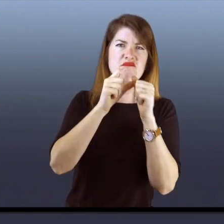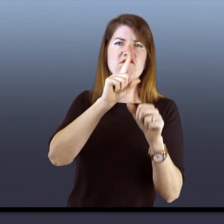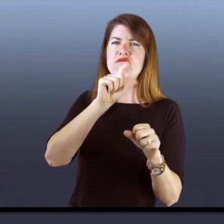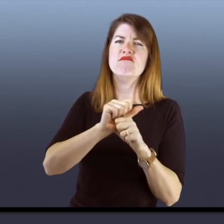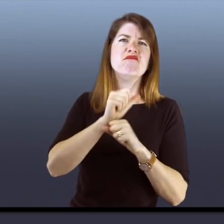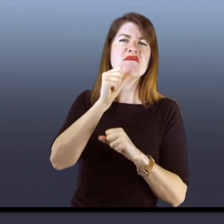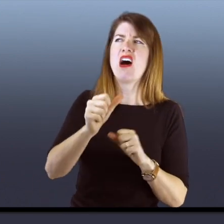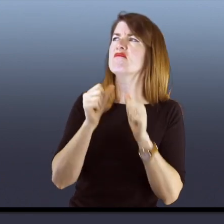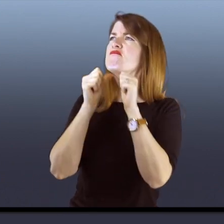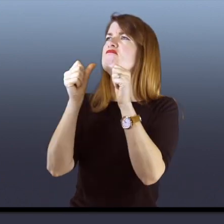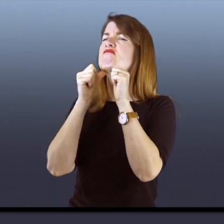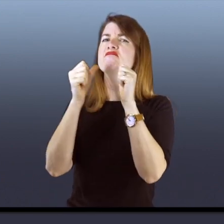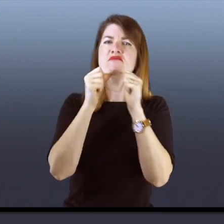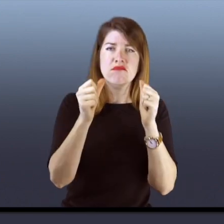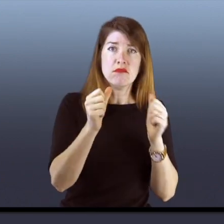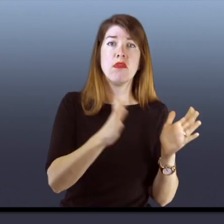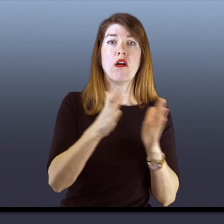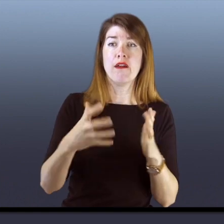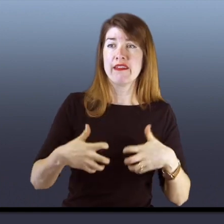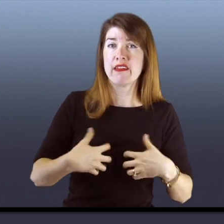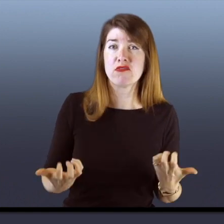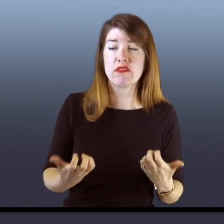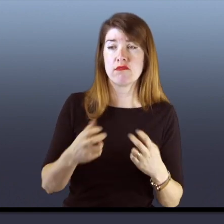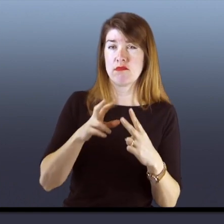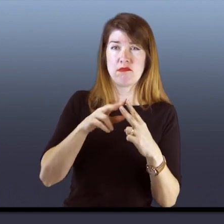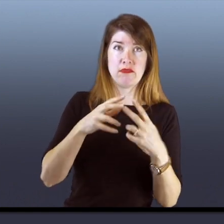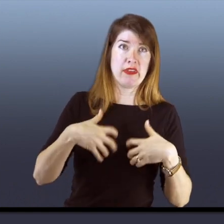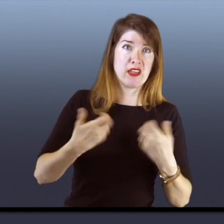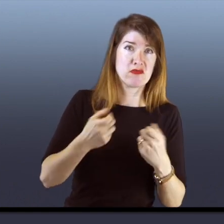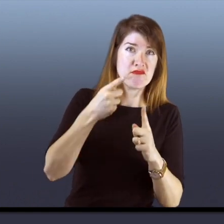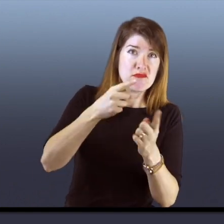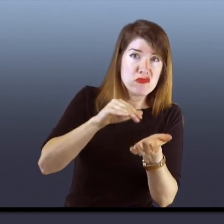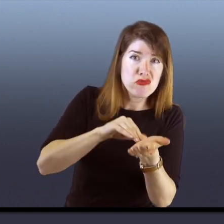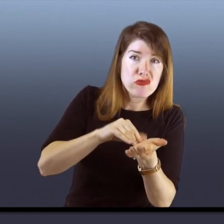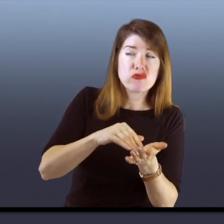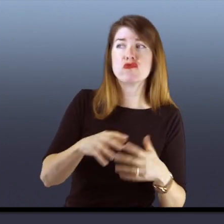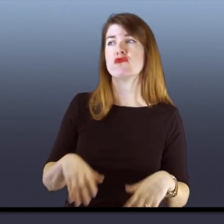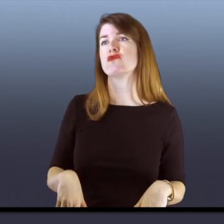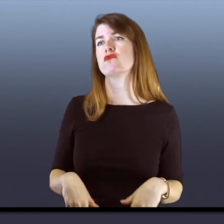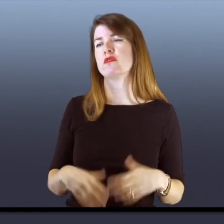Either angry at the doctors, angry at the situation, bargaining,